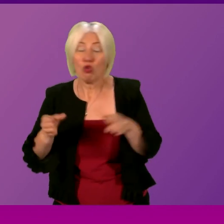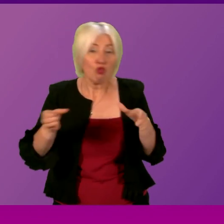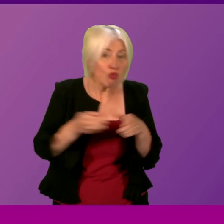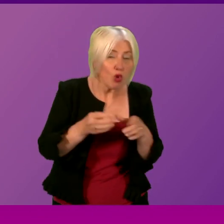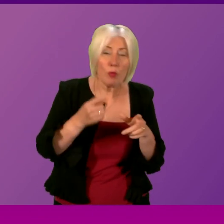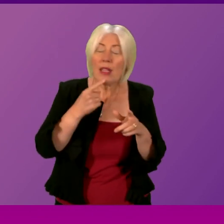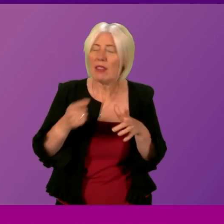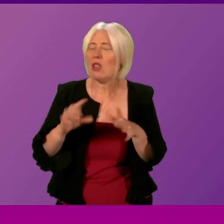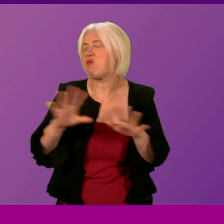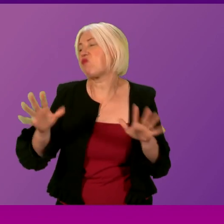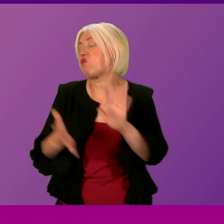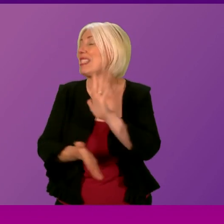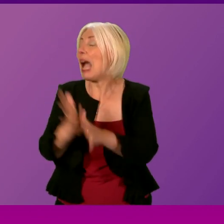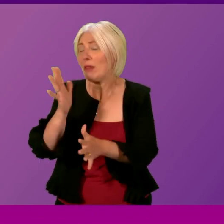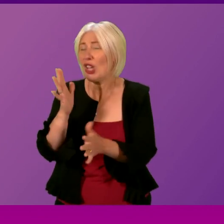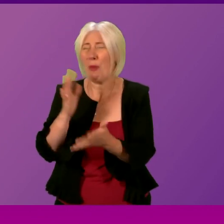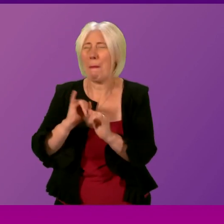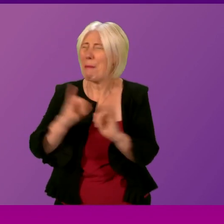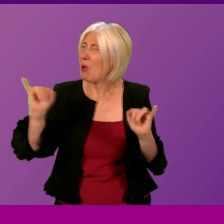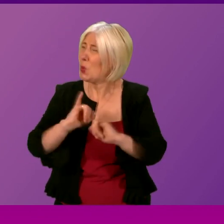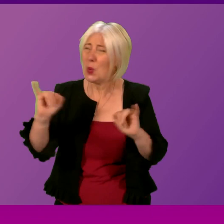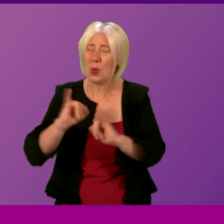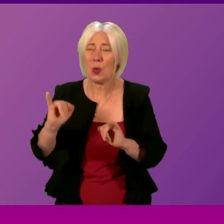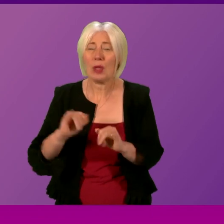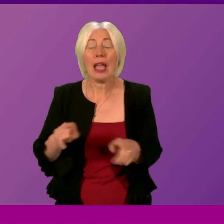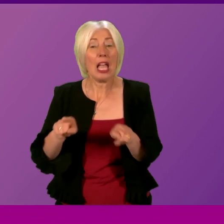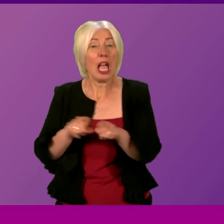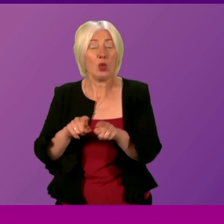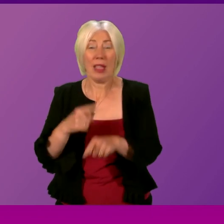damaging” and a “colossal error”. Al Gore has called them “shocking”